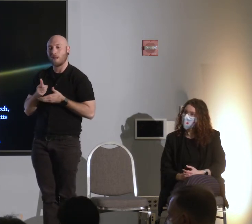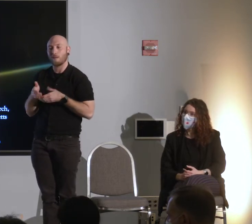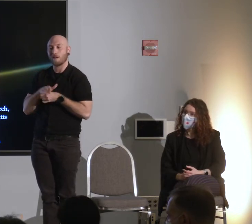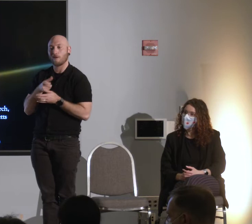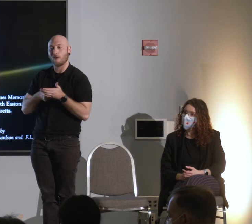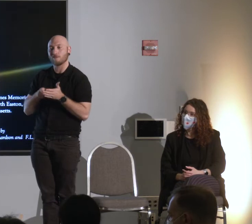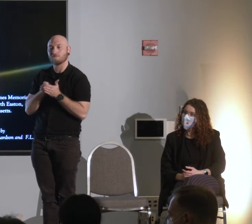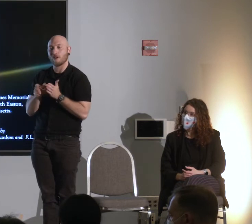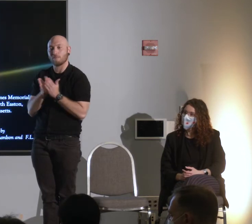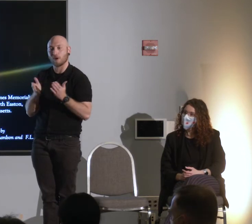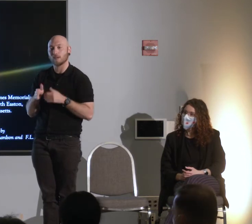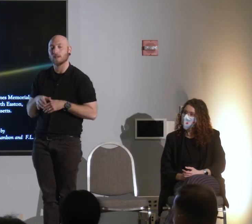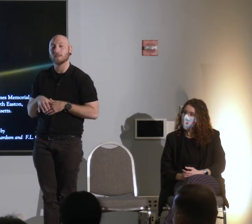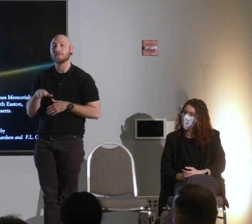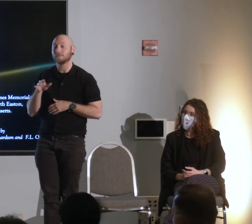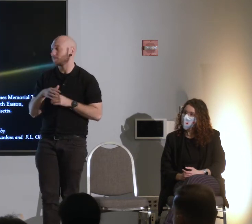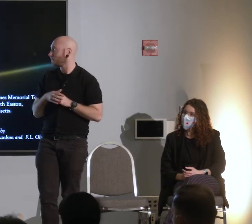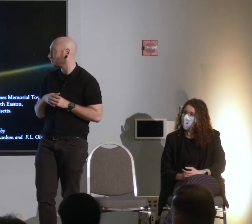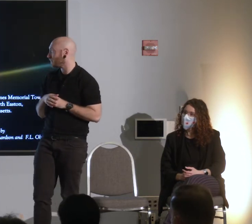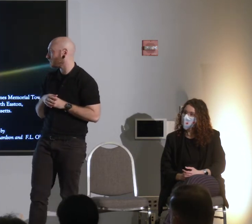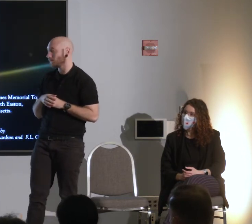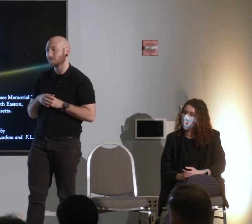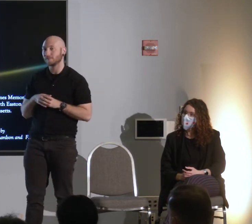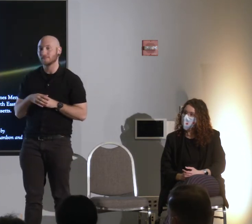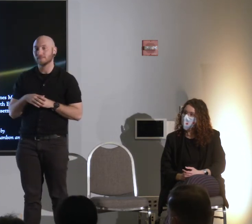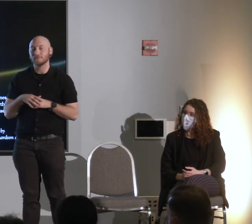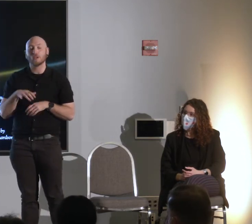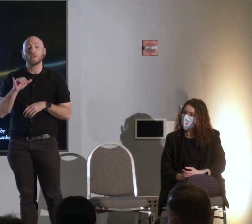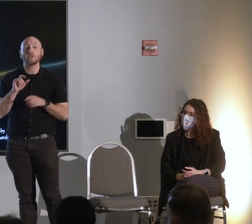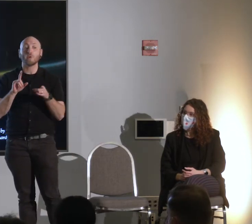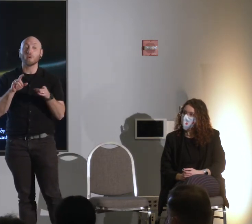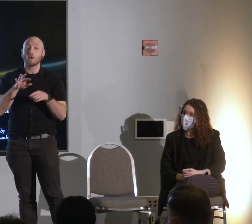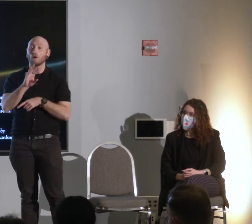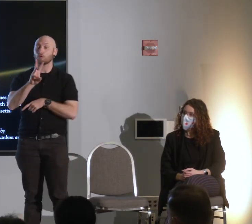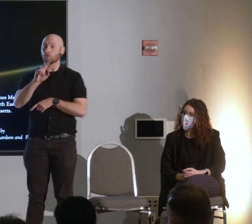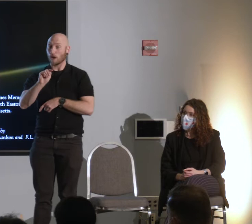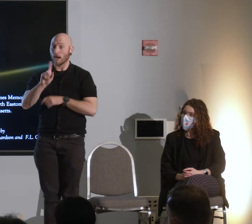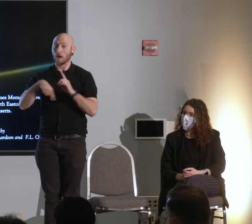It's no accident that he chose to build his home in the Shingle style. Wright's death to Richardson would be apparent.